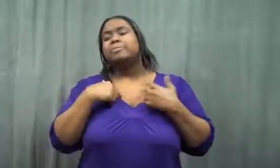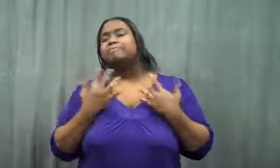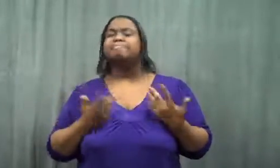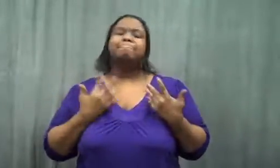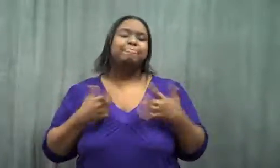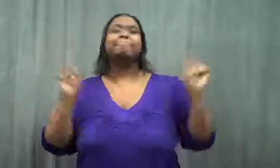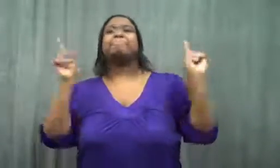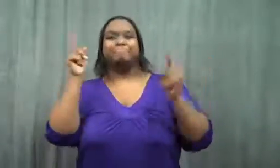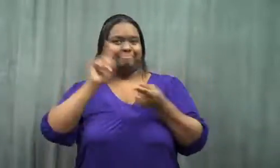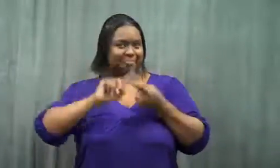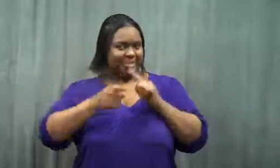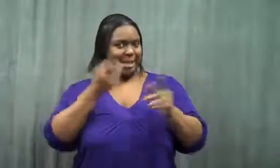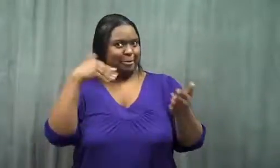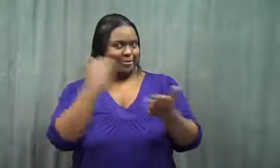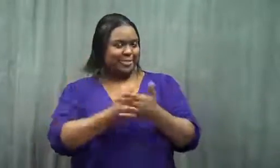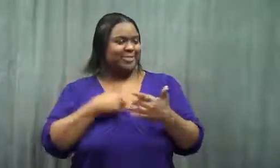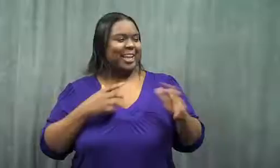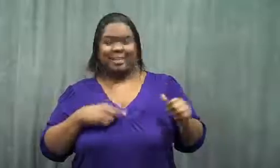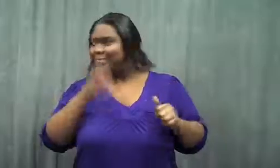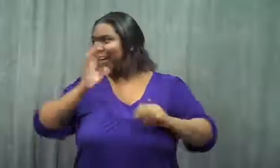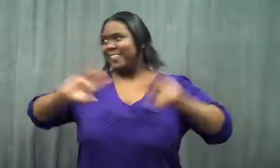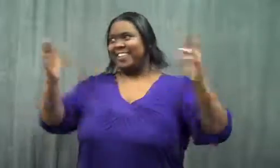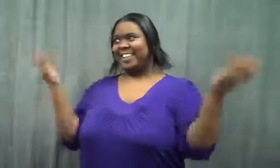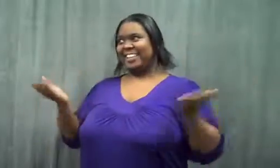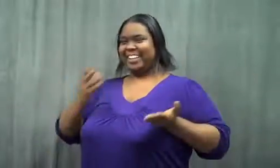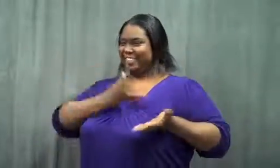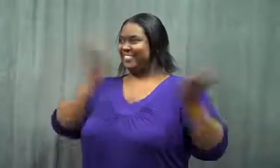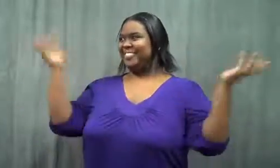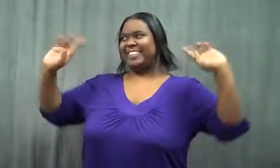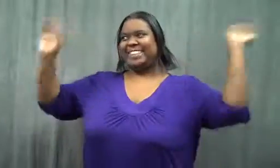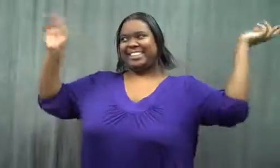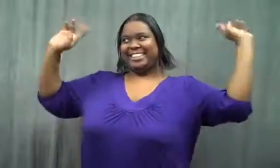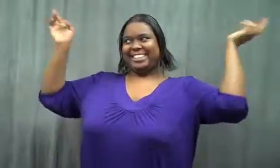She finally arrived, and I told mom, "She's here! We're ready!"